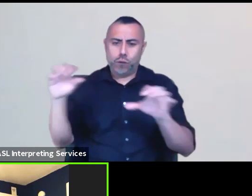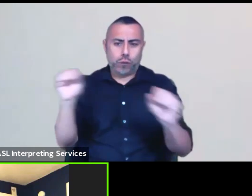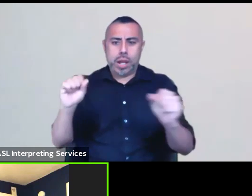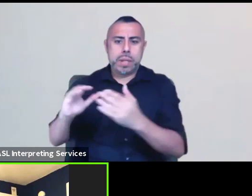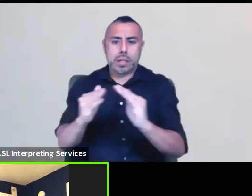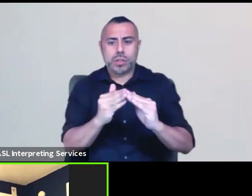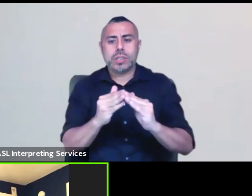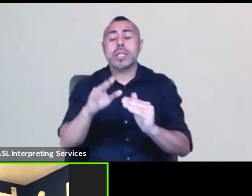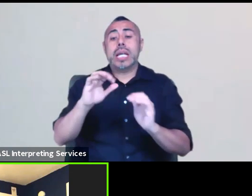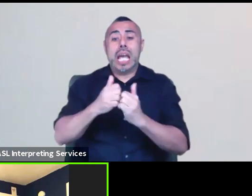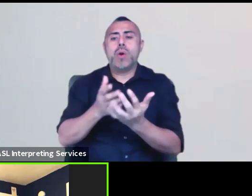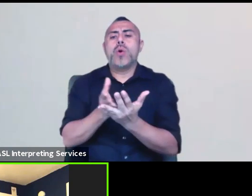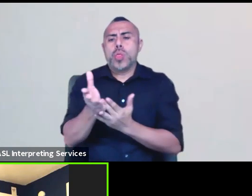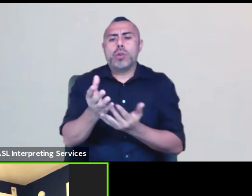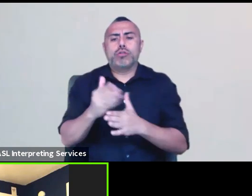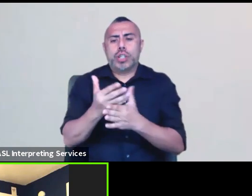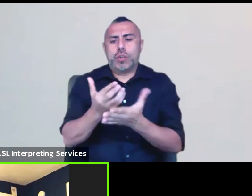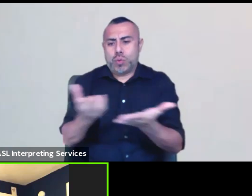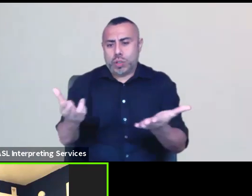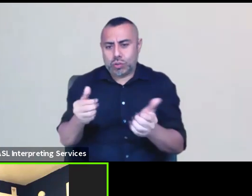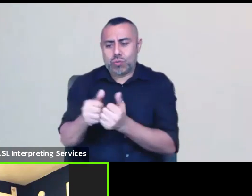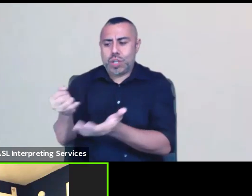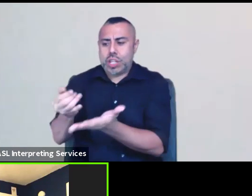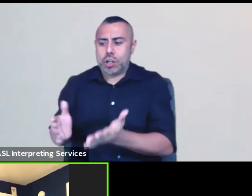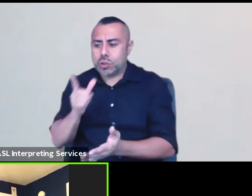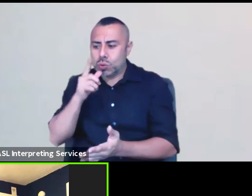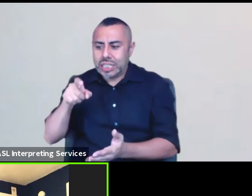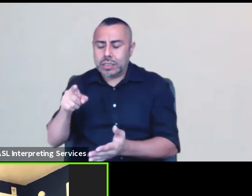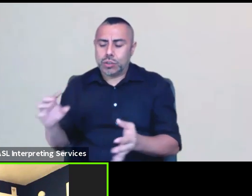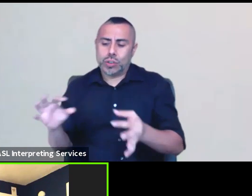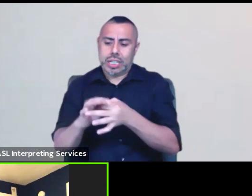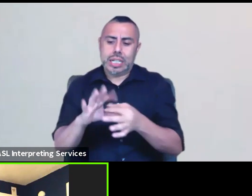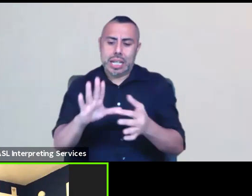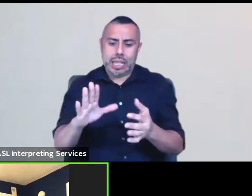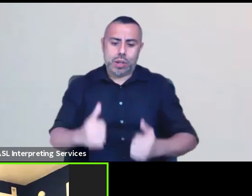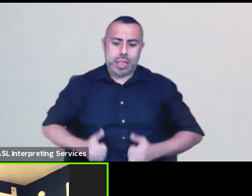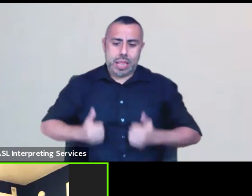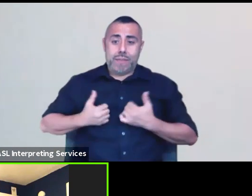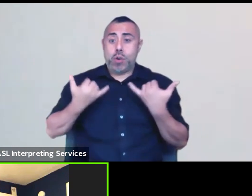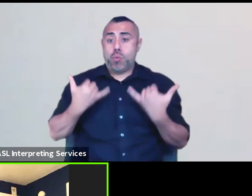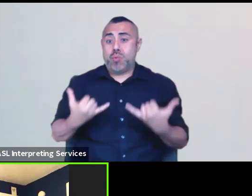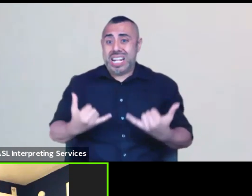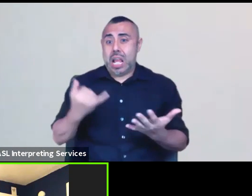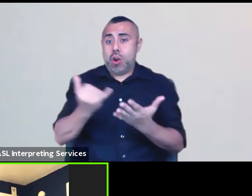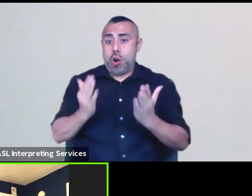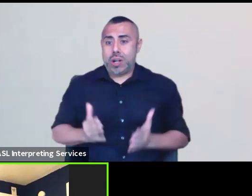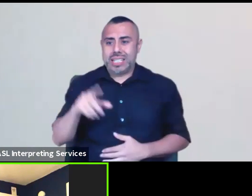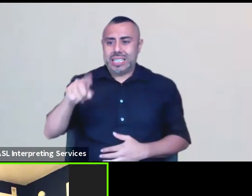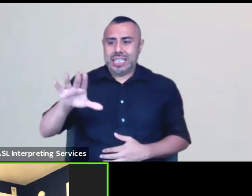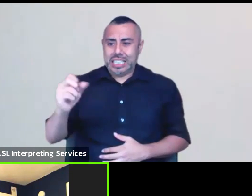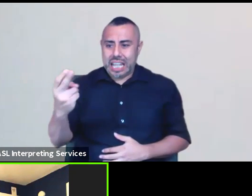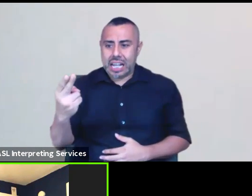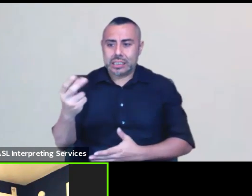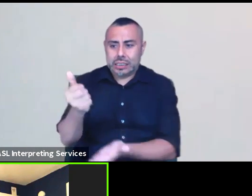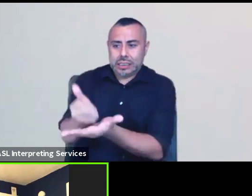And in this moment, one of the resources that artists need is direct cash assistance to cover lost income from this wave of cancellations